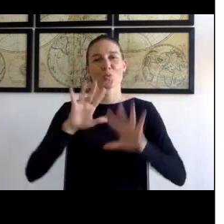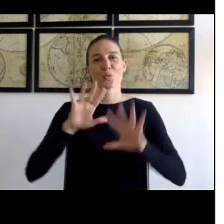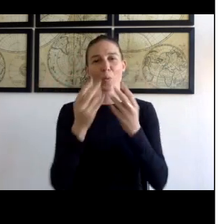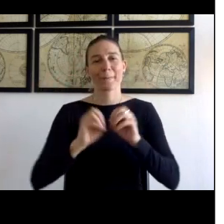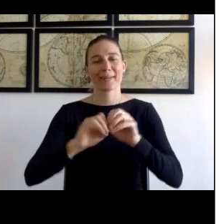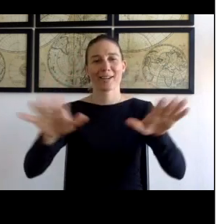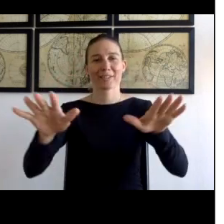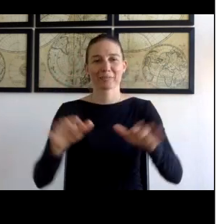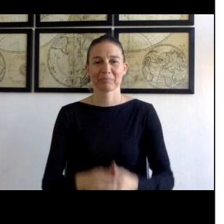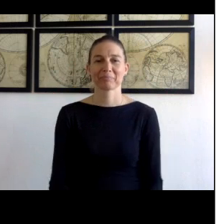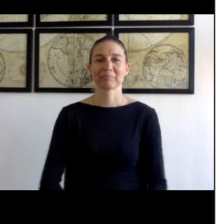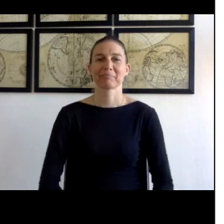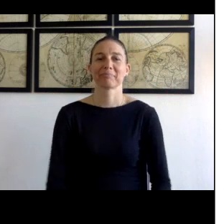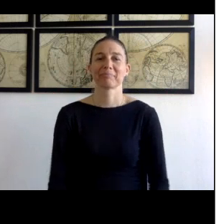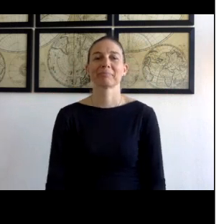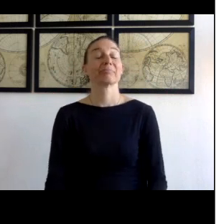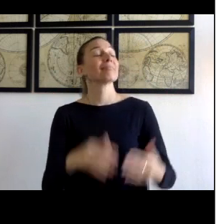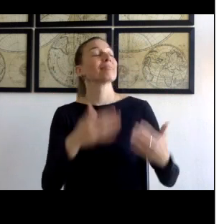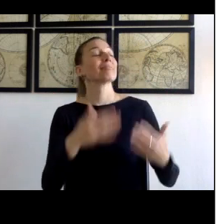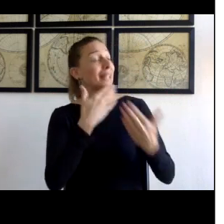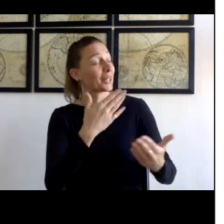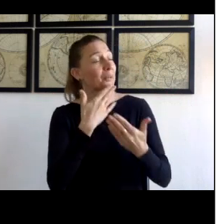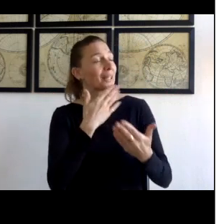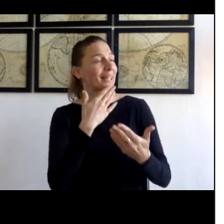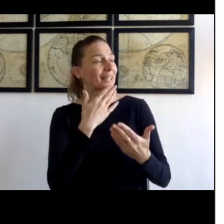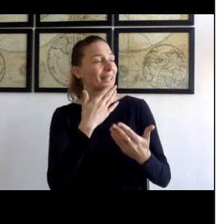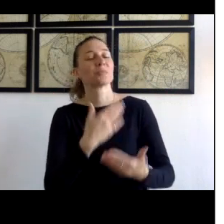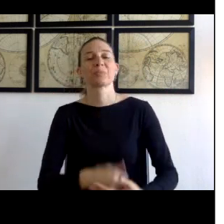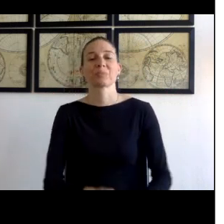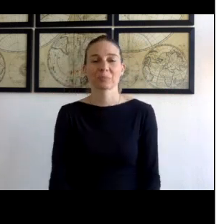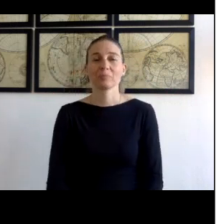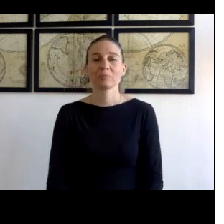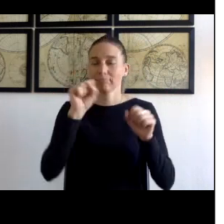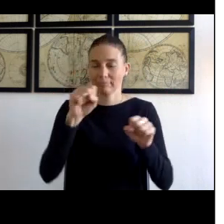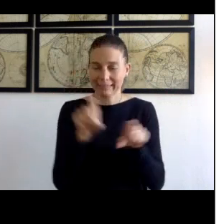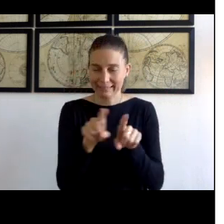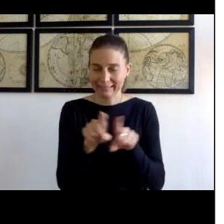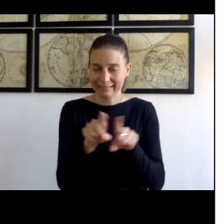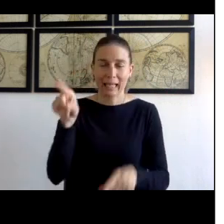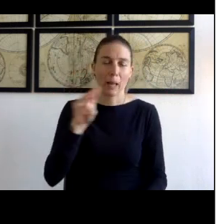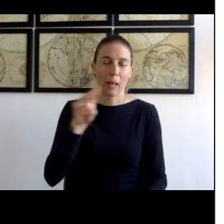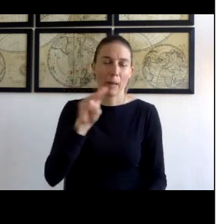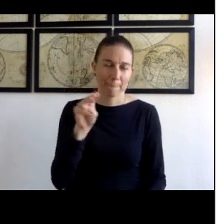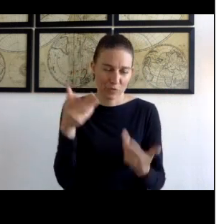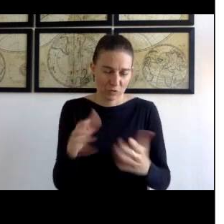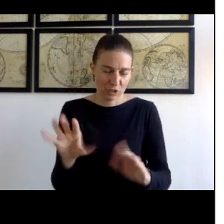Thank you, Marie. As Marie mentioned in this first part of the webinar